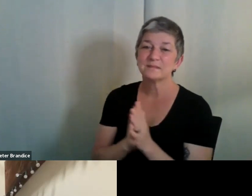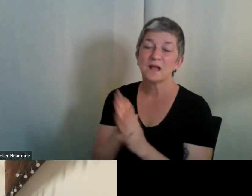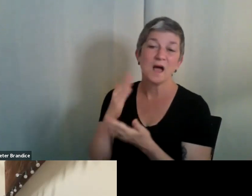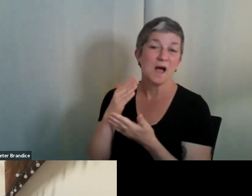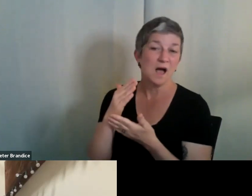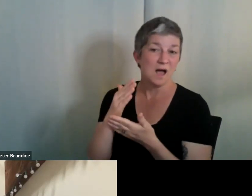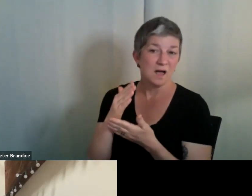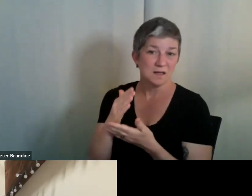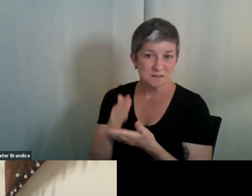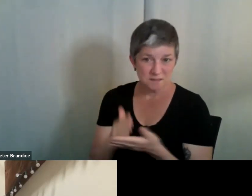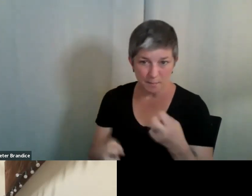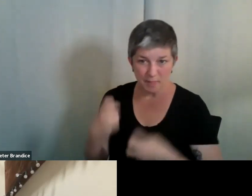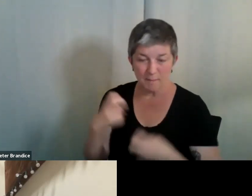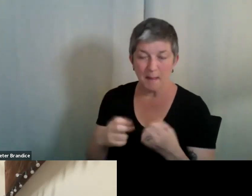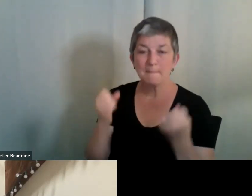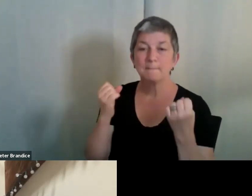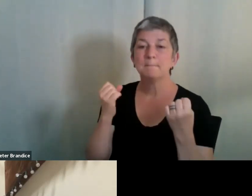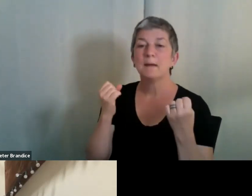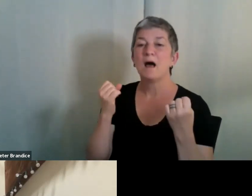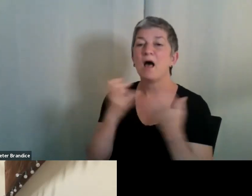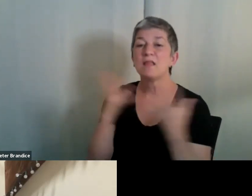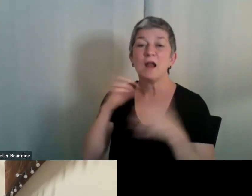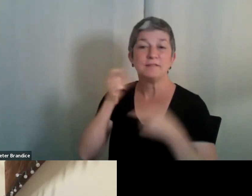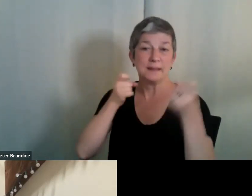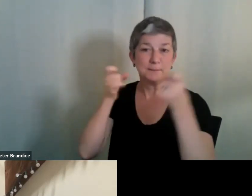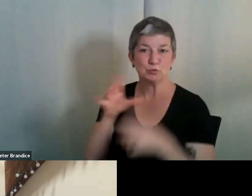is that a lot of the administration in the schools,